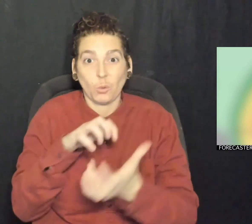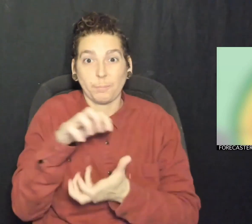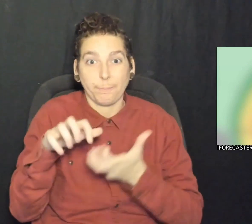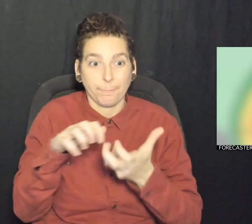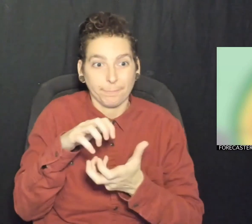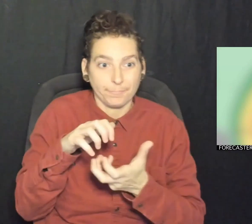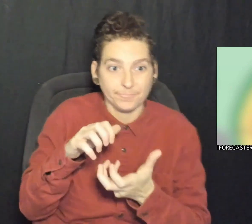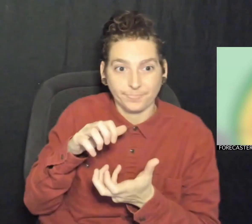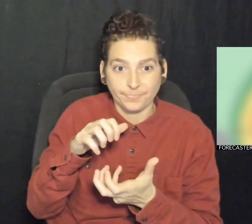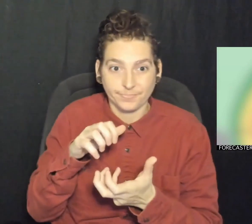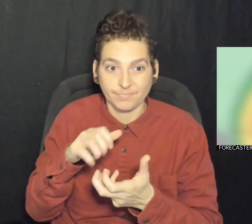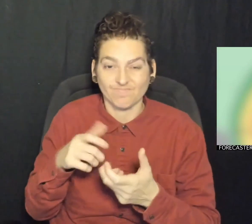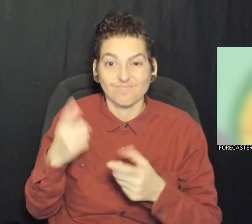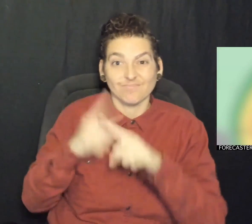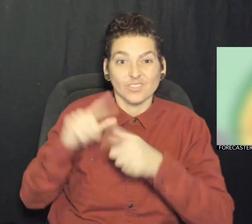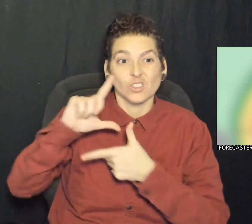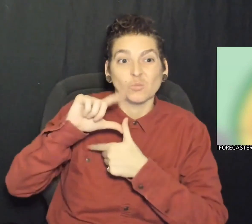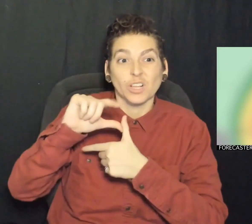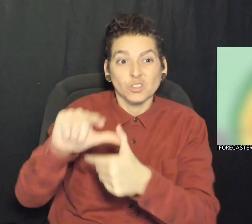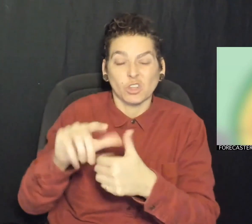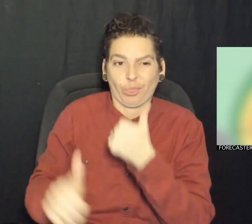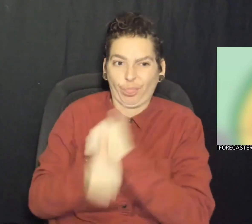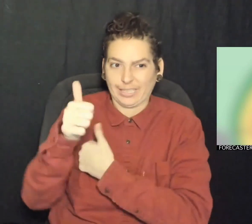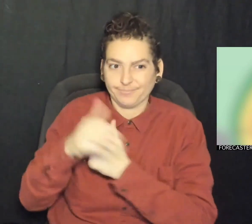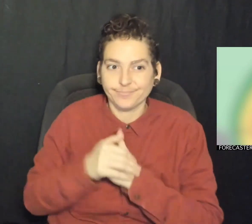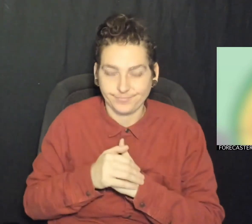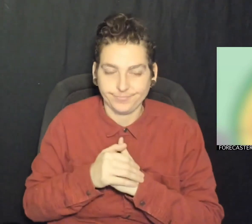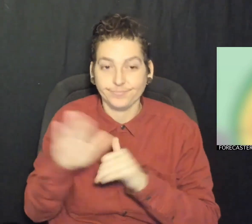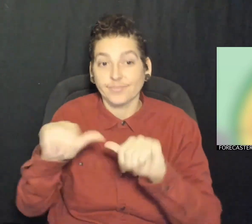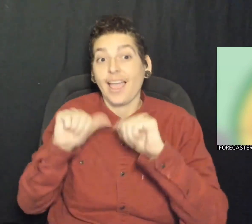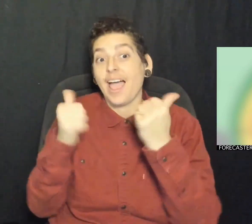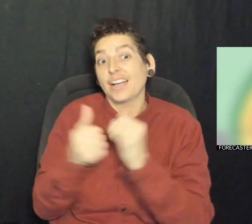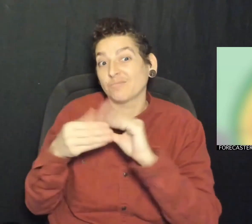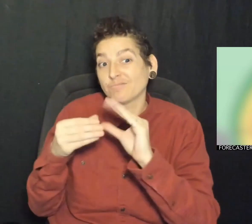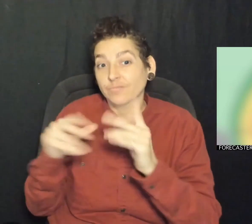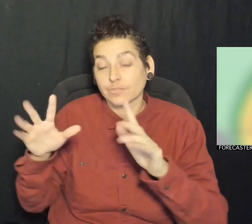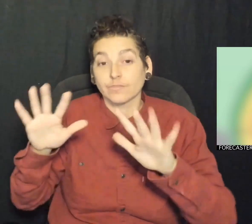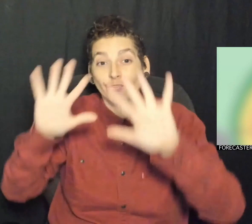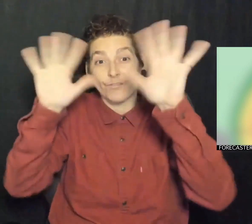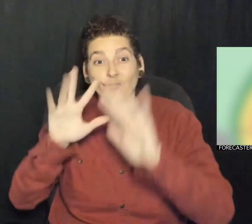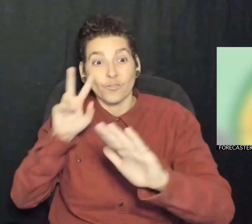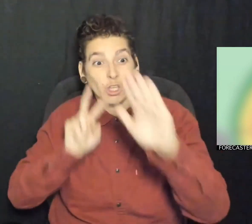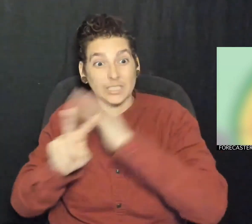the possibility of additional severe winter storms and tornadoes threats the agency says